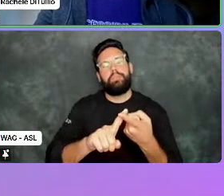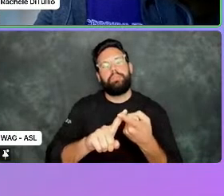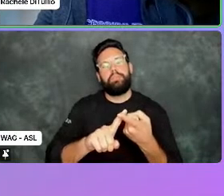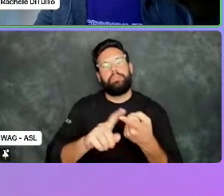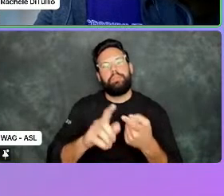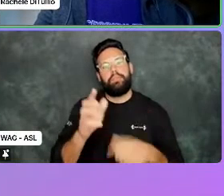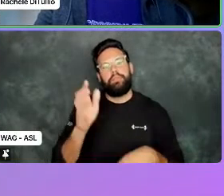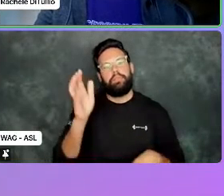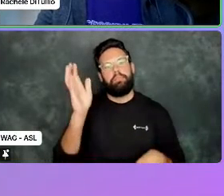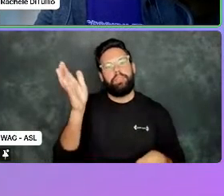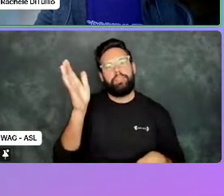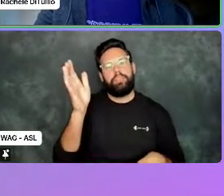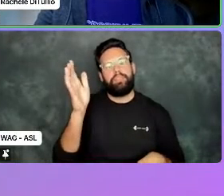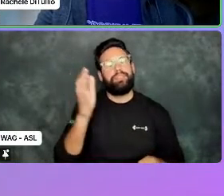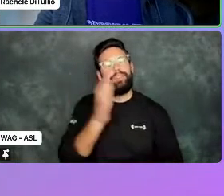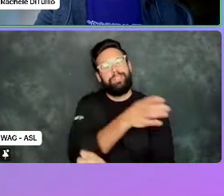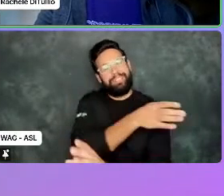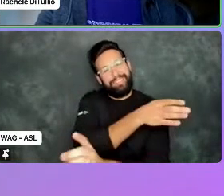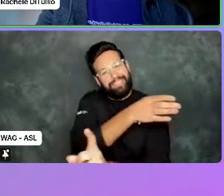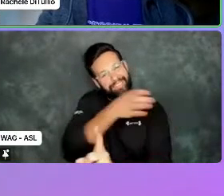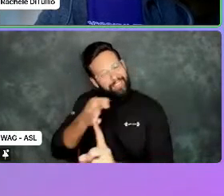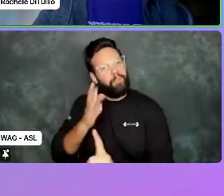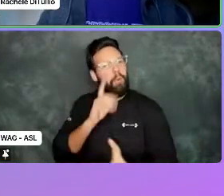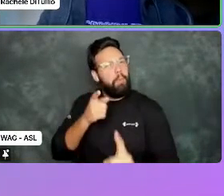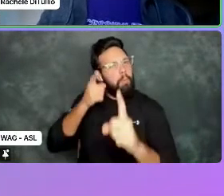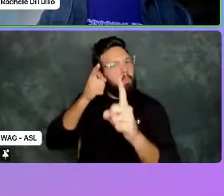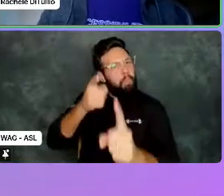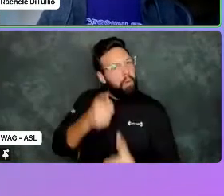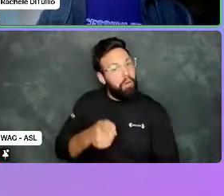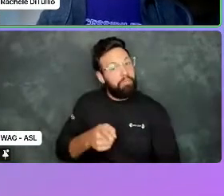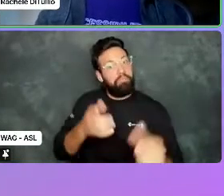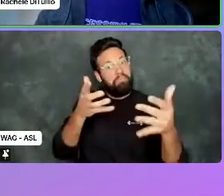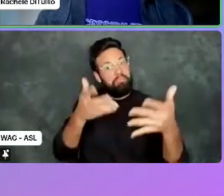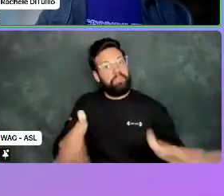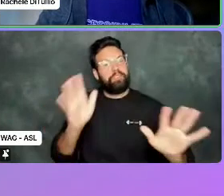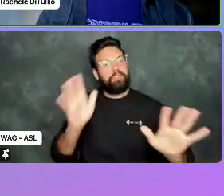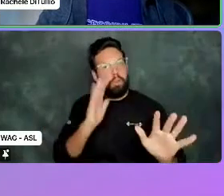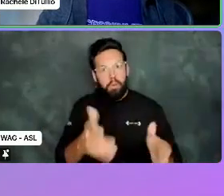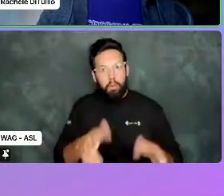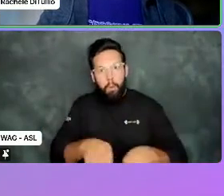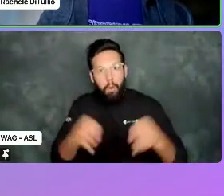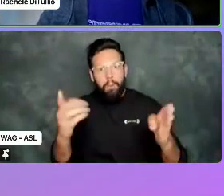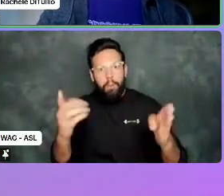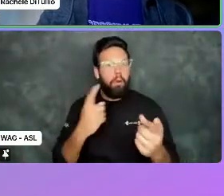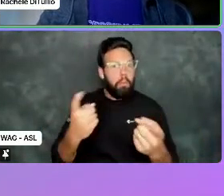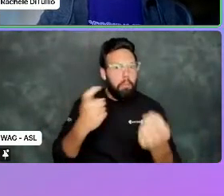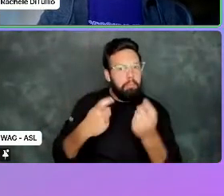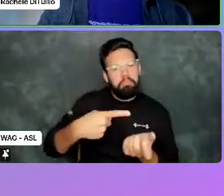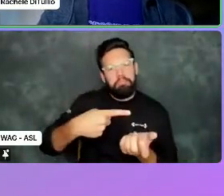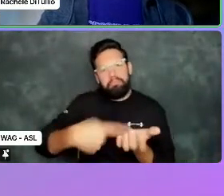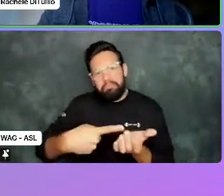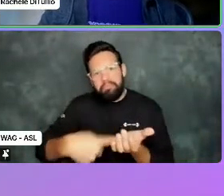Bam exit ivdd. [>>] And let me return to the presentation. I'm just going to summarize what we went